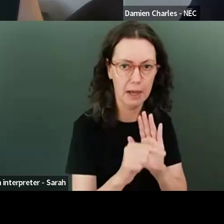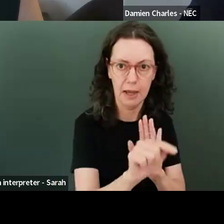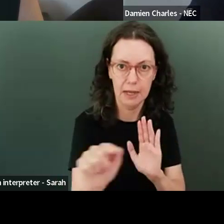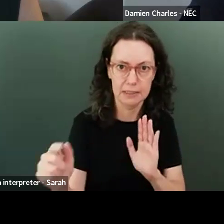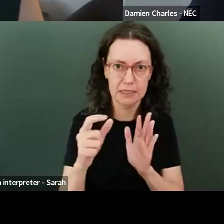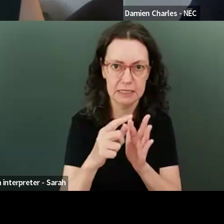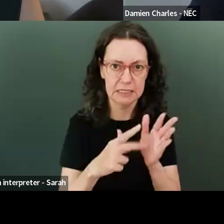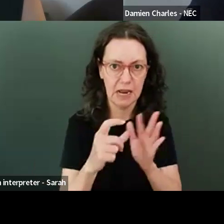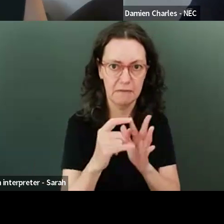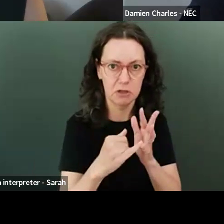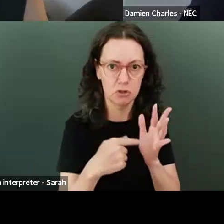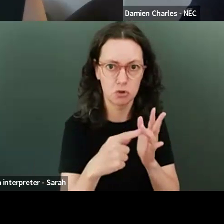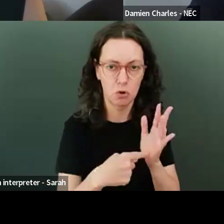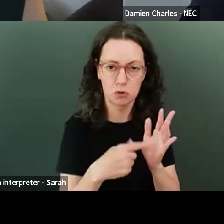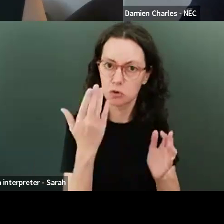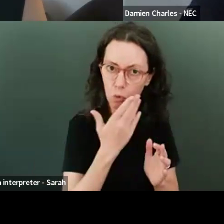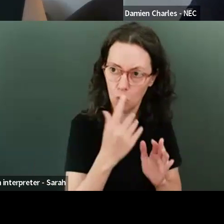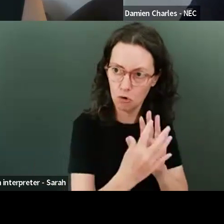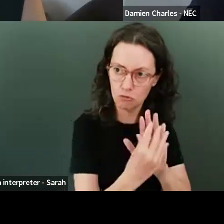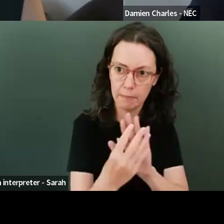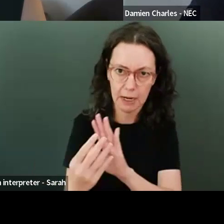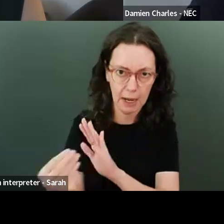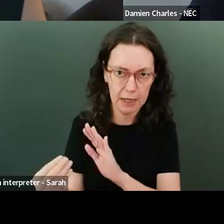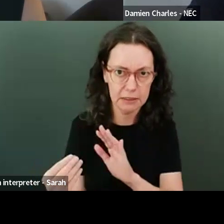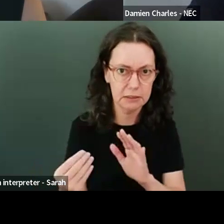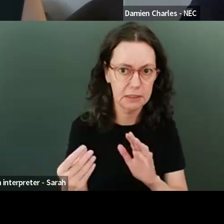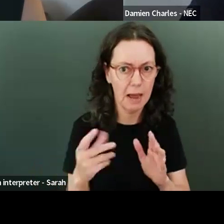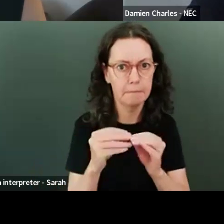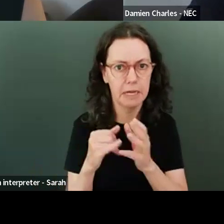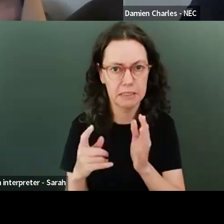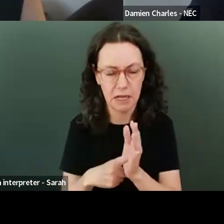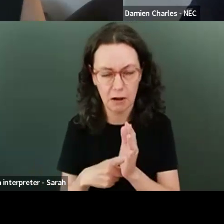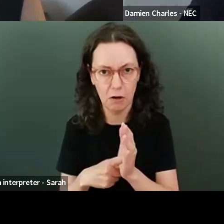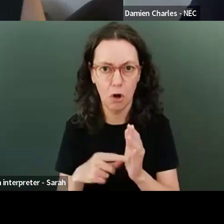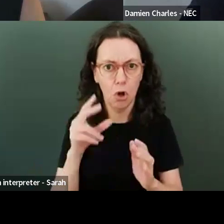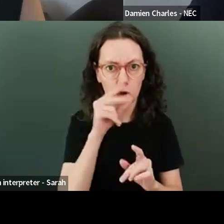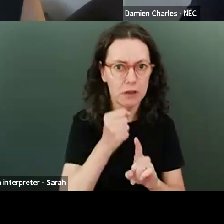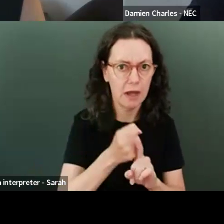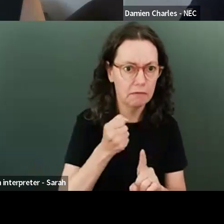Scott School and now within BSL and